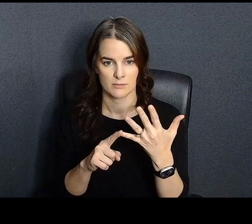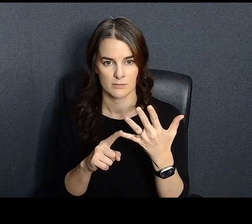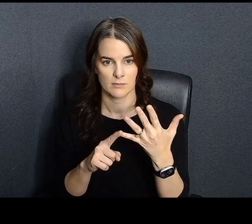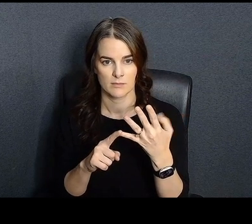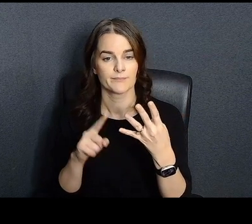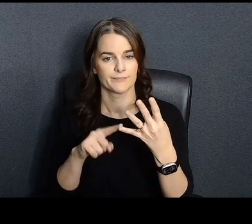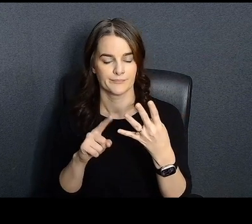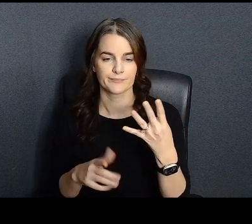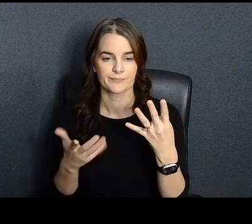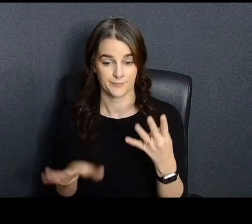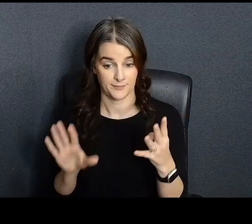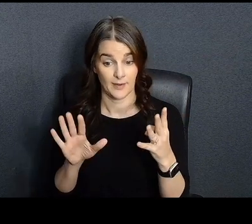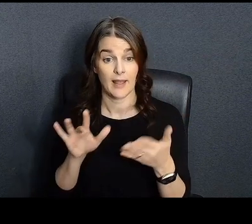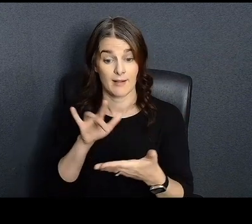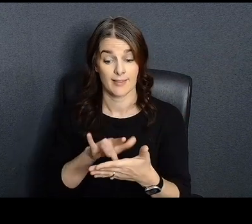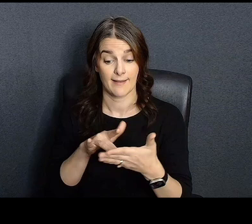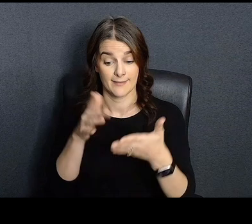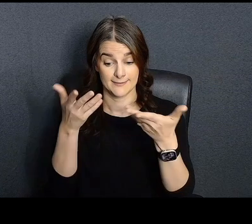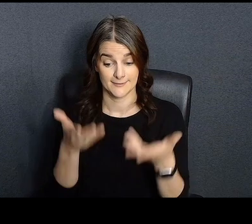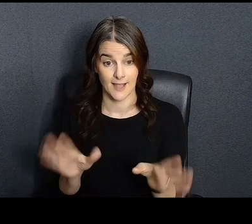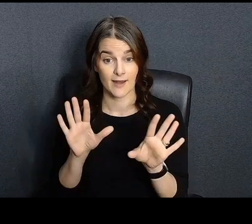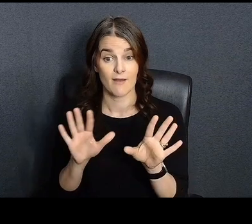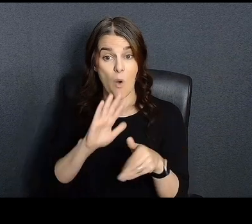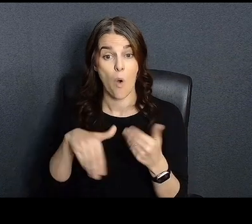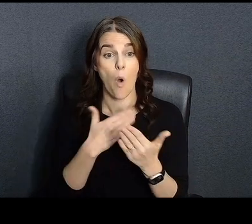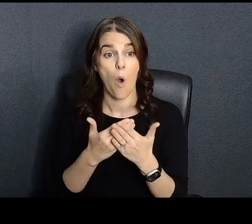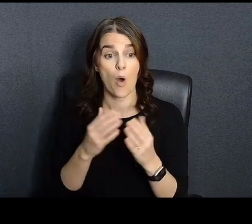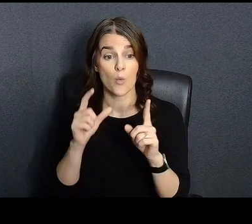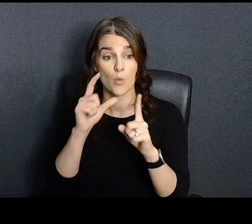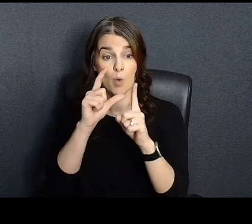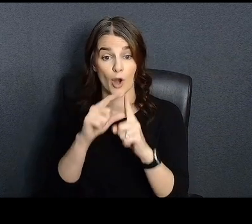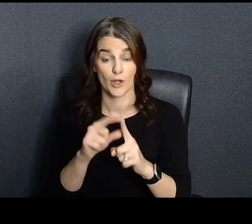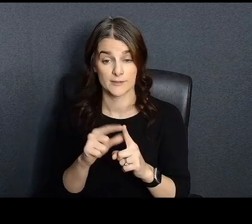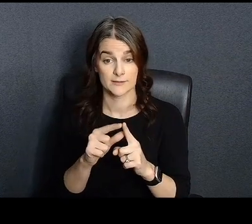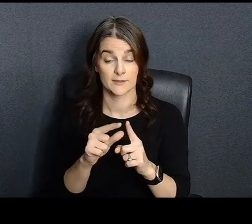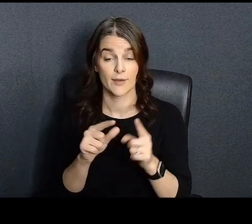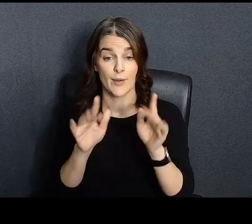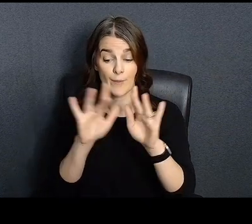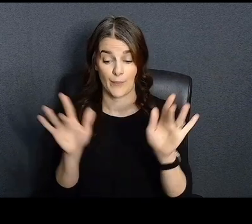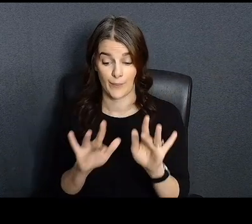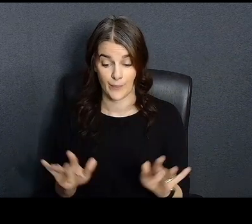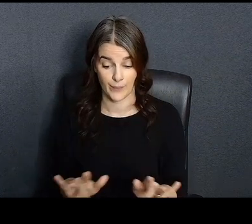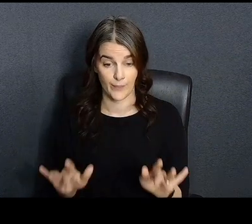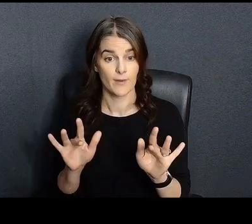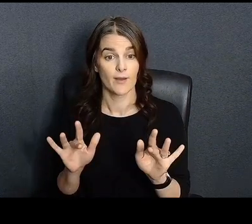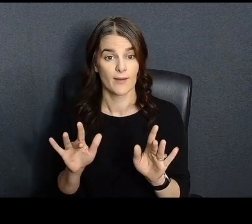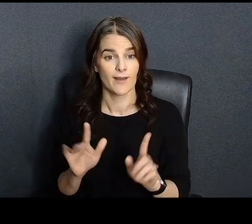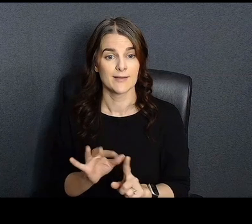And now when I hit Done, all of those words are going to go away except for the ones that I want to talk about and that I want to use.